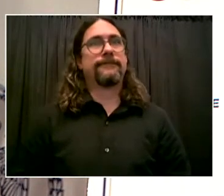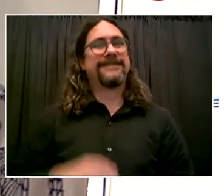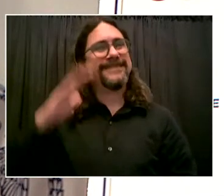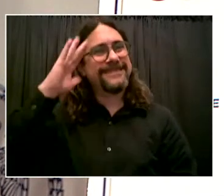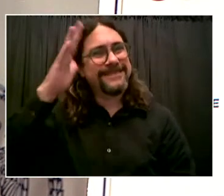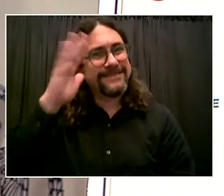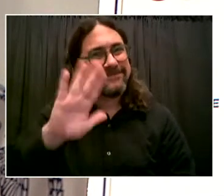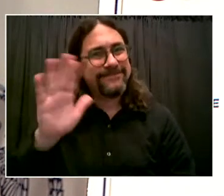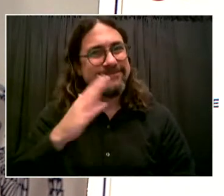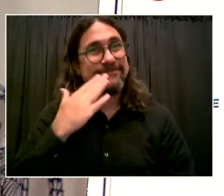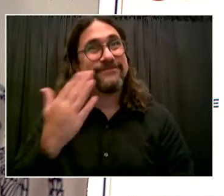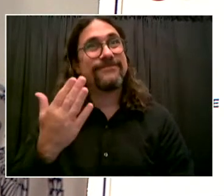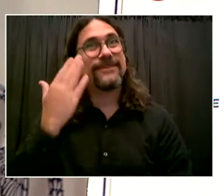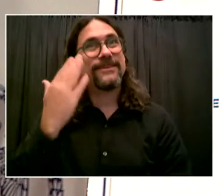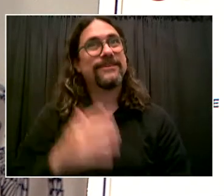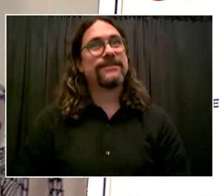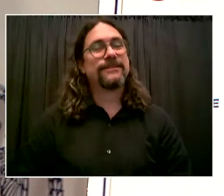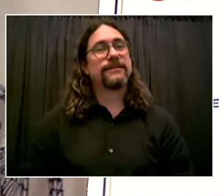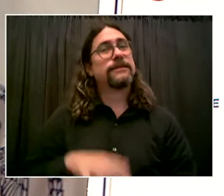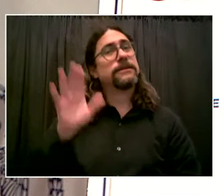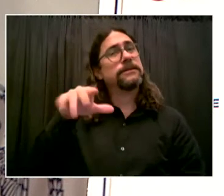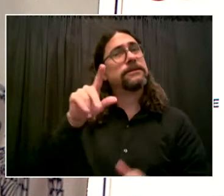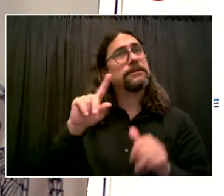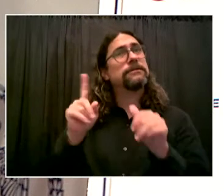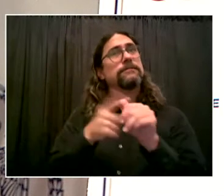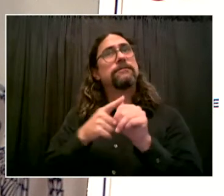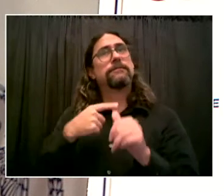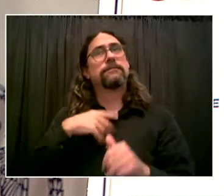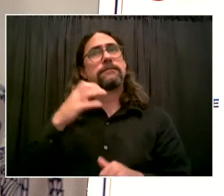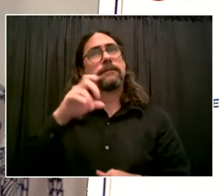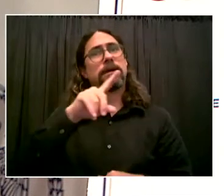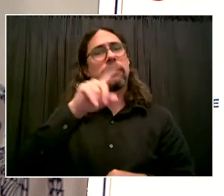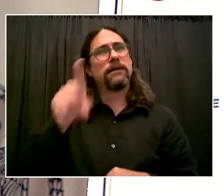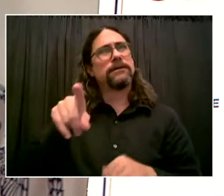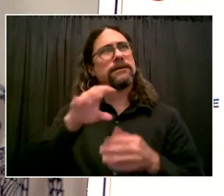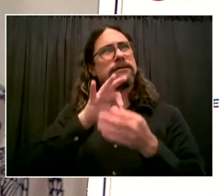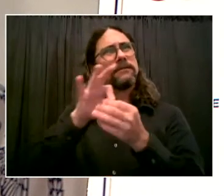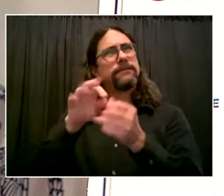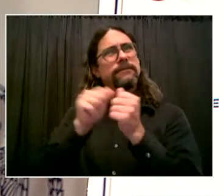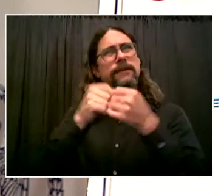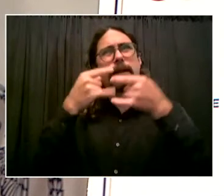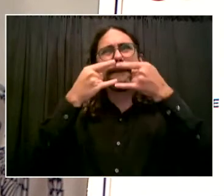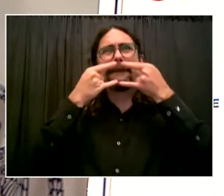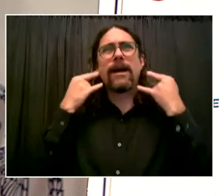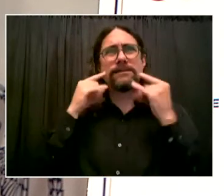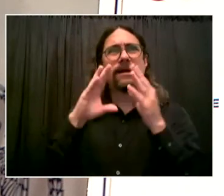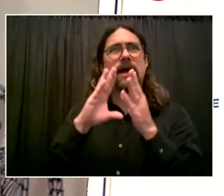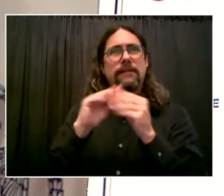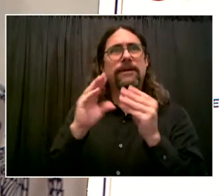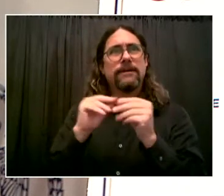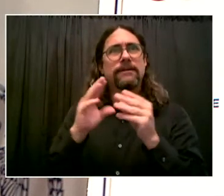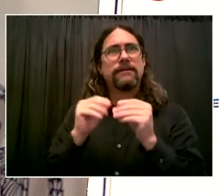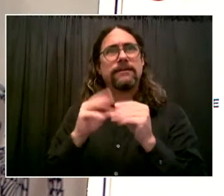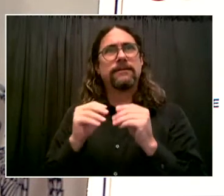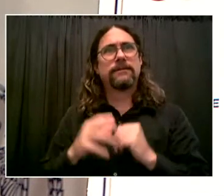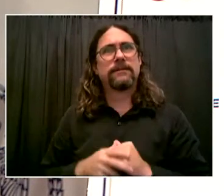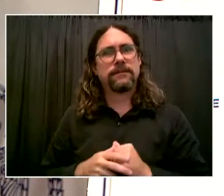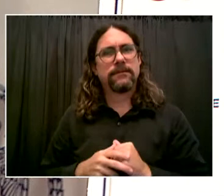YORK TIMES.